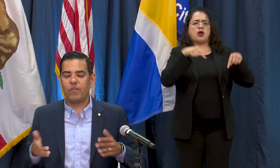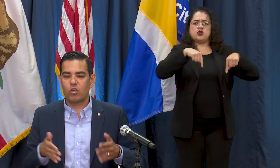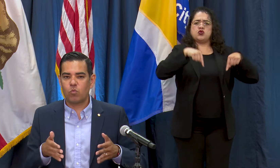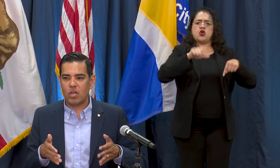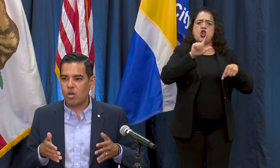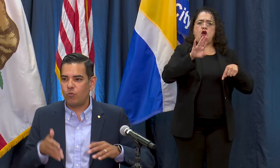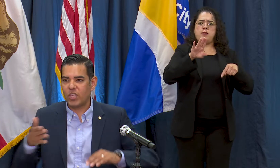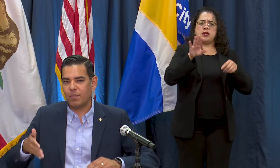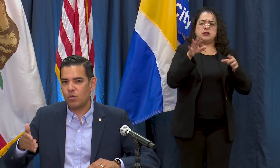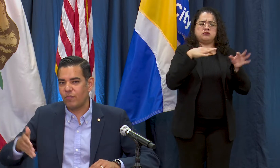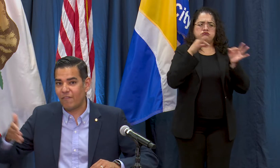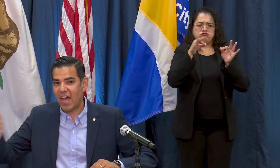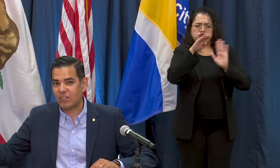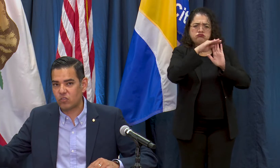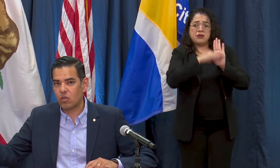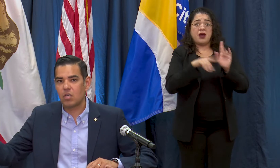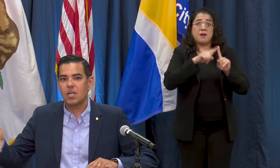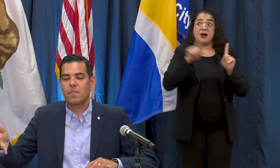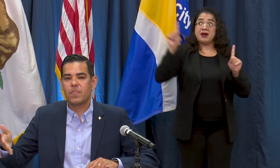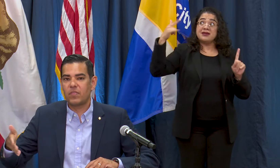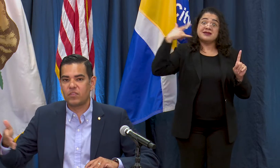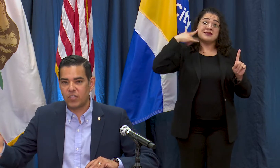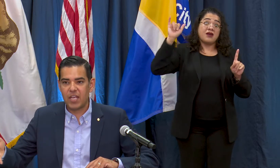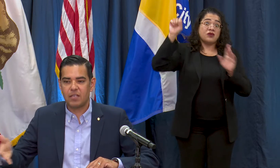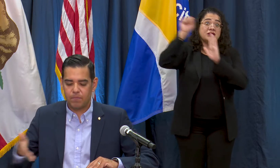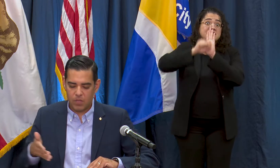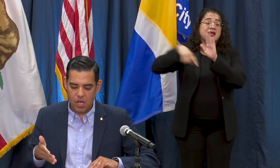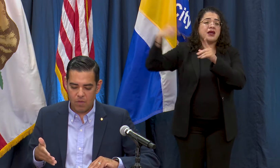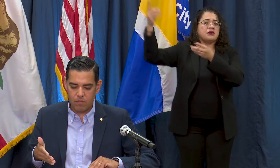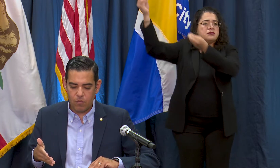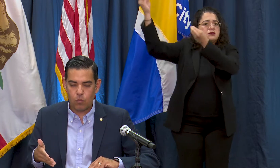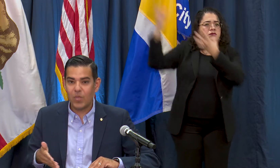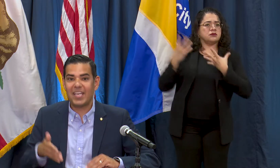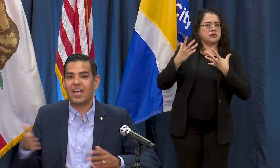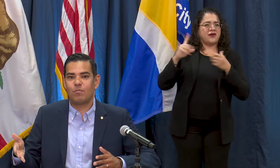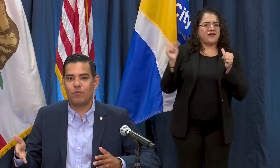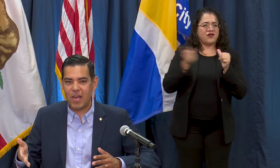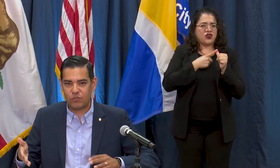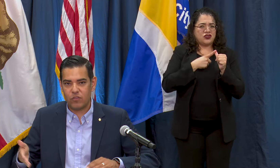folks want to know if we can move faster than the state, we can't move faster than